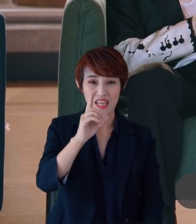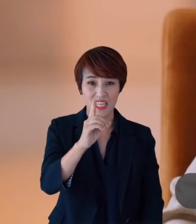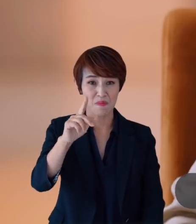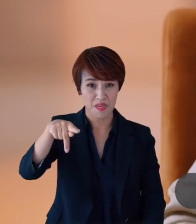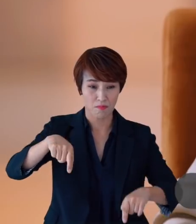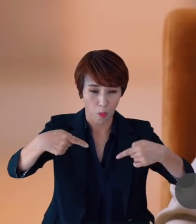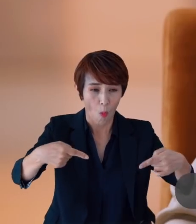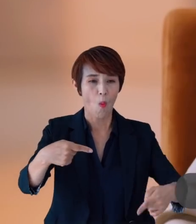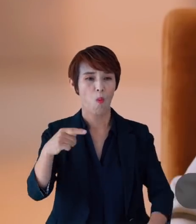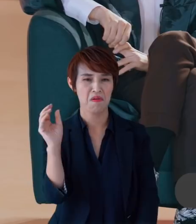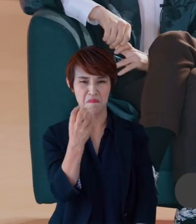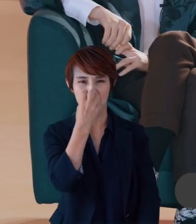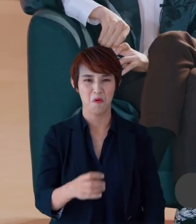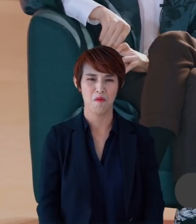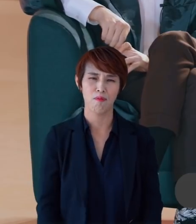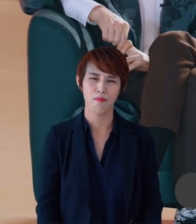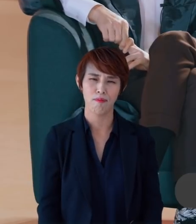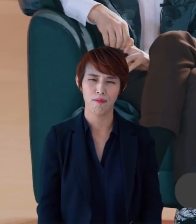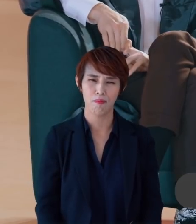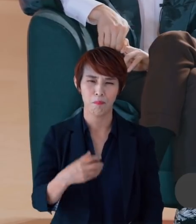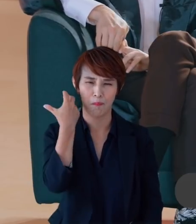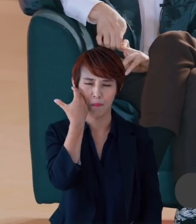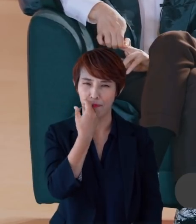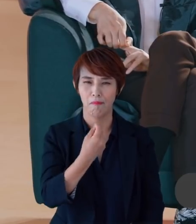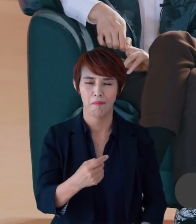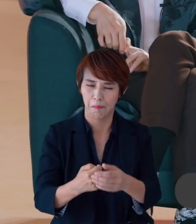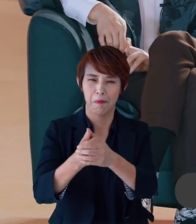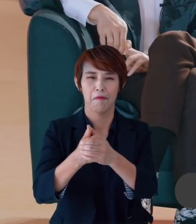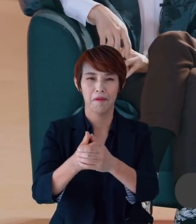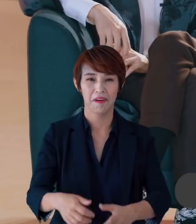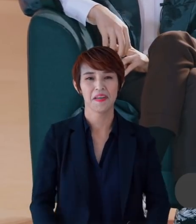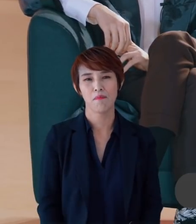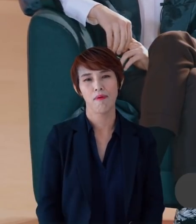It was designed by a really famous architect. j-hope: It’s very grand and unique. V: The design is insane.